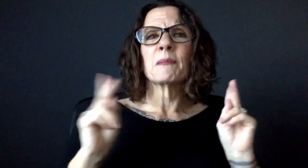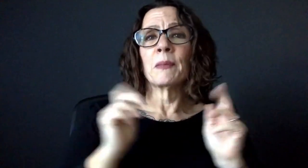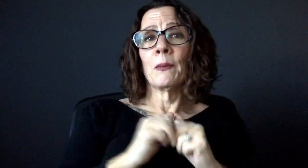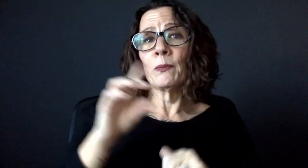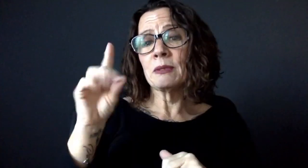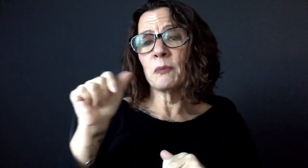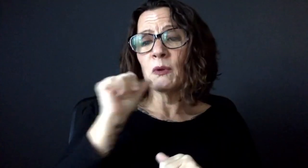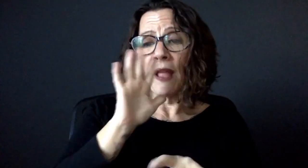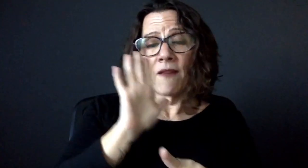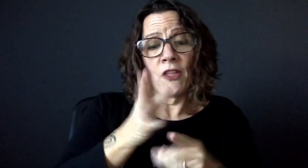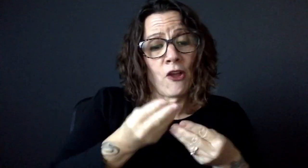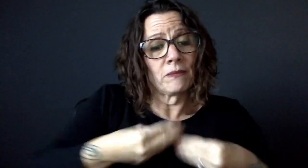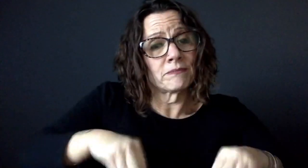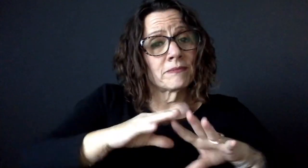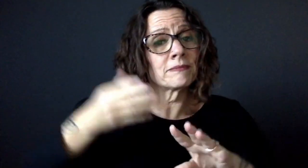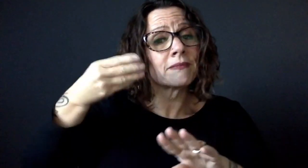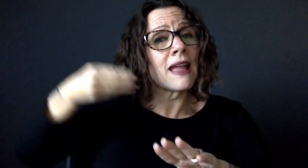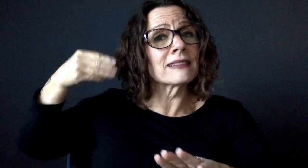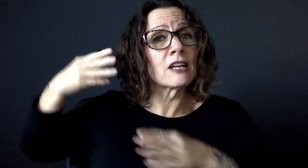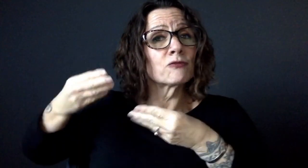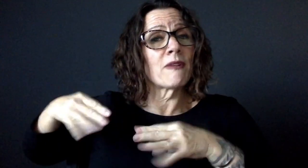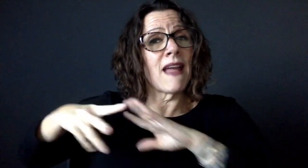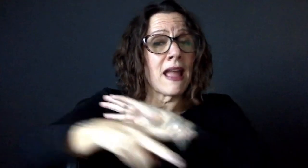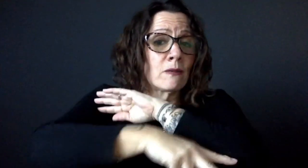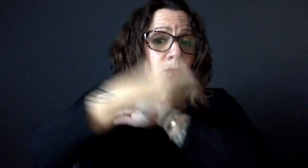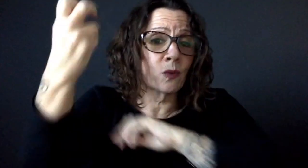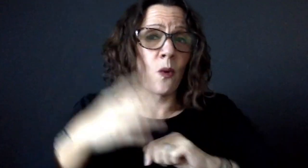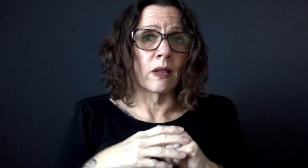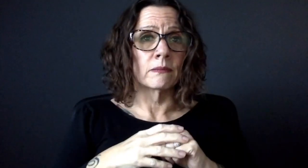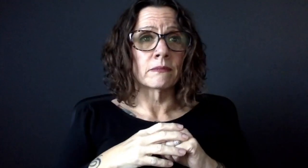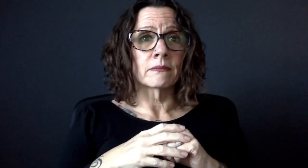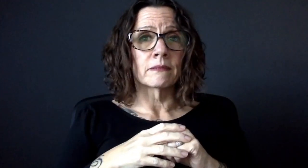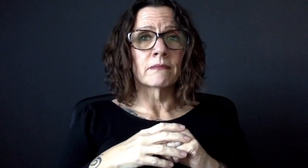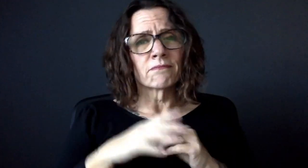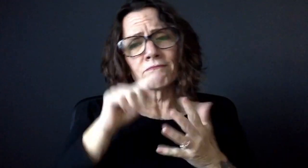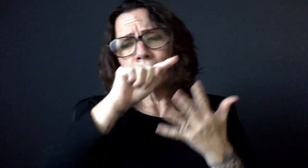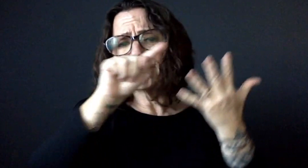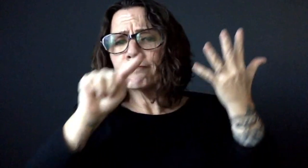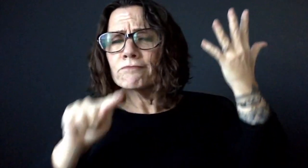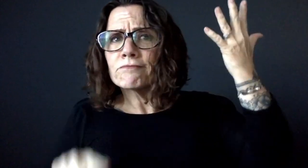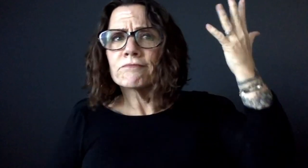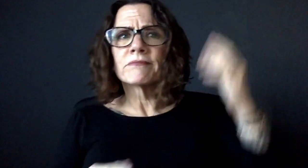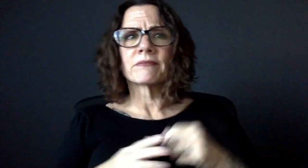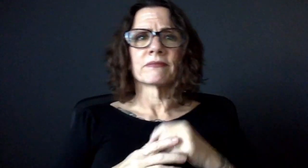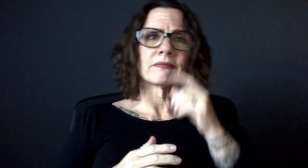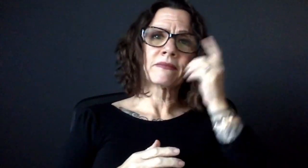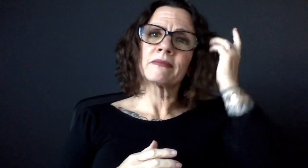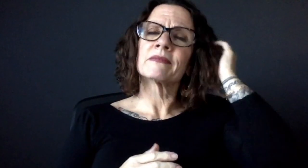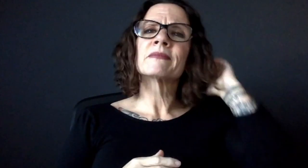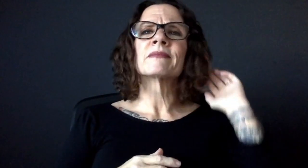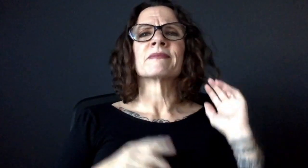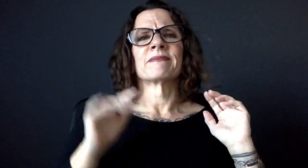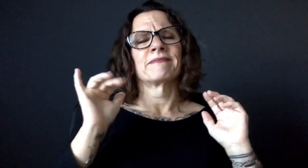people with disabilities who have had their ancestral lands stolen, amongst others.